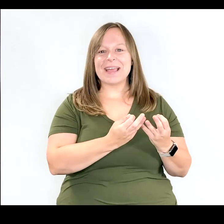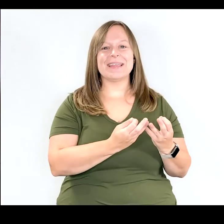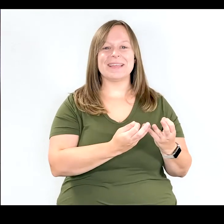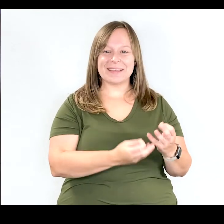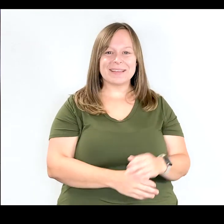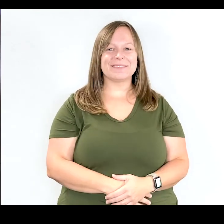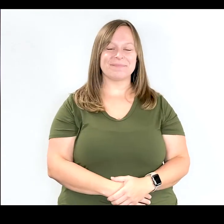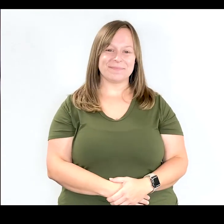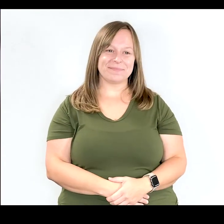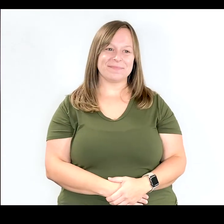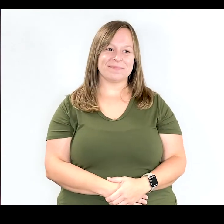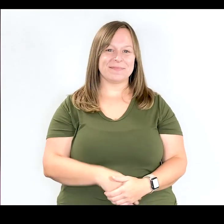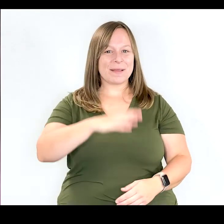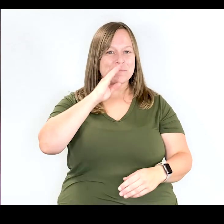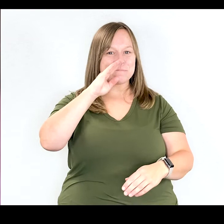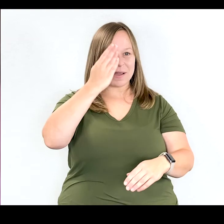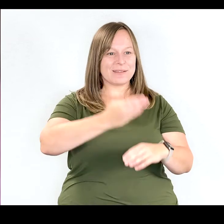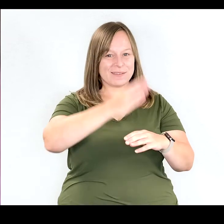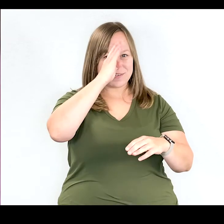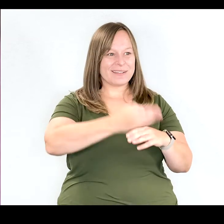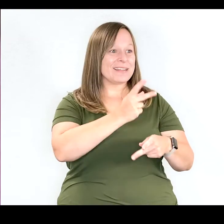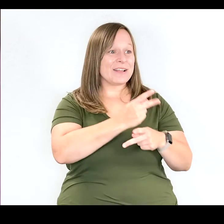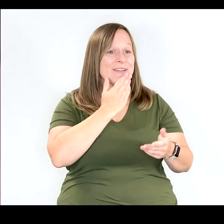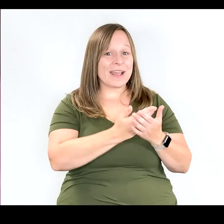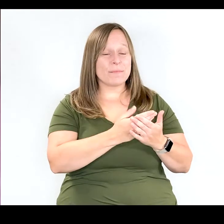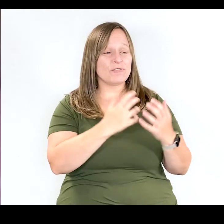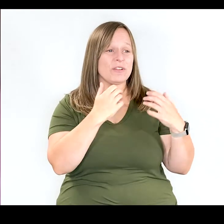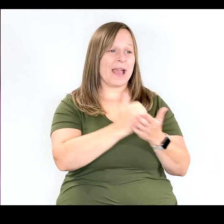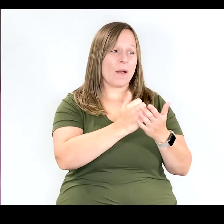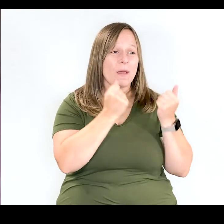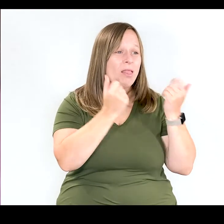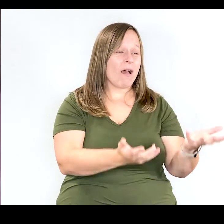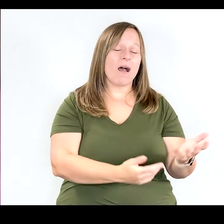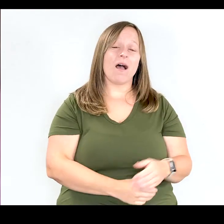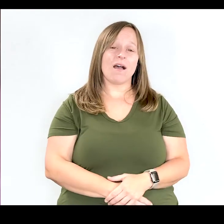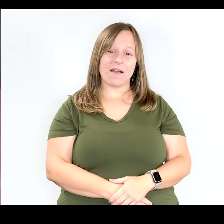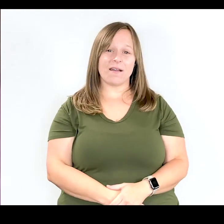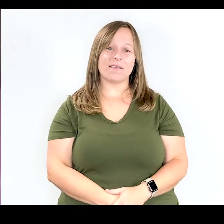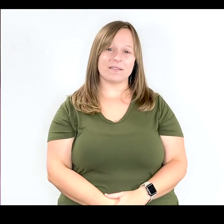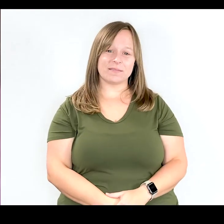Leave me with my family. [SPEAKING IN HAITIAN CREOLE] My daughter take care of me